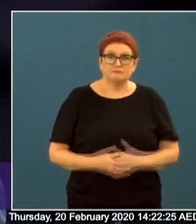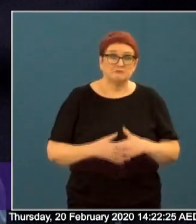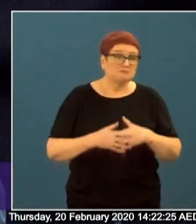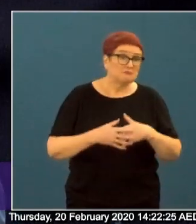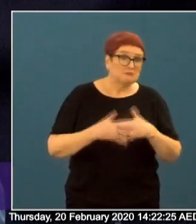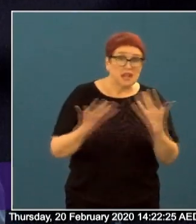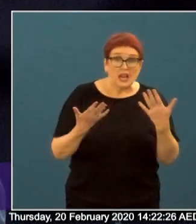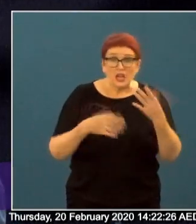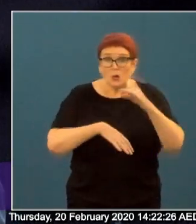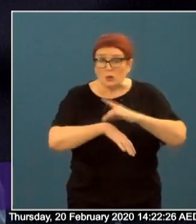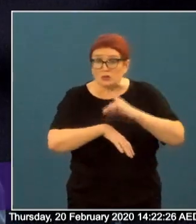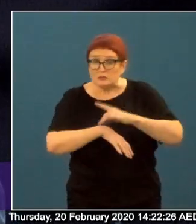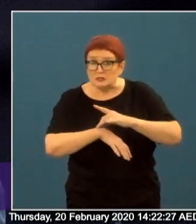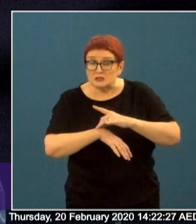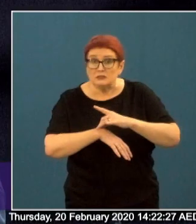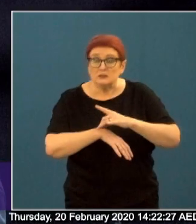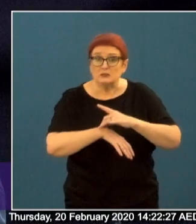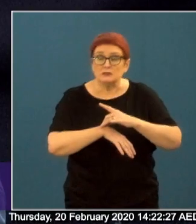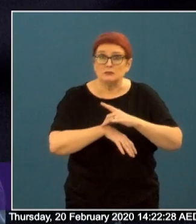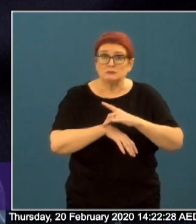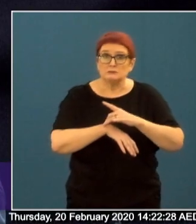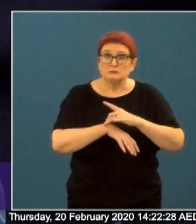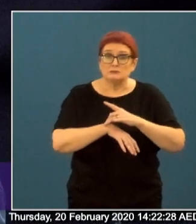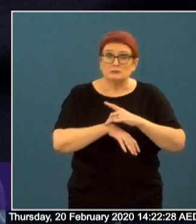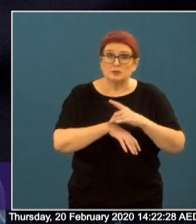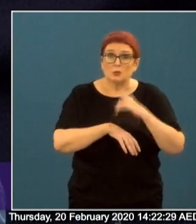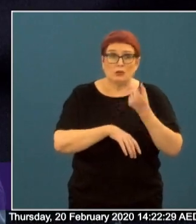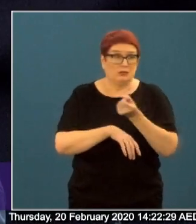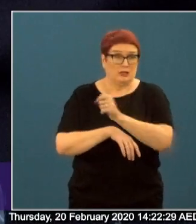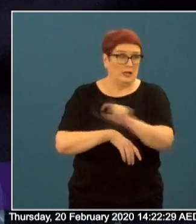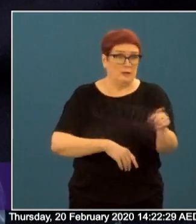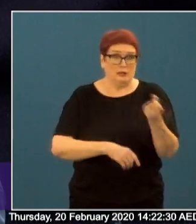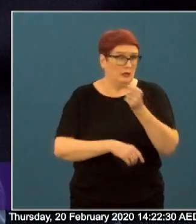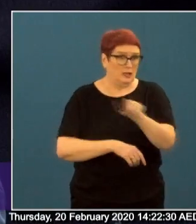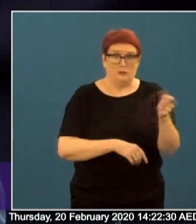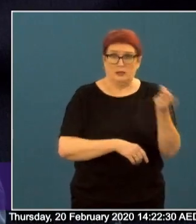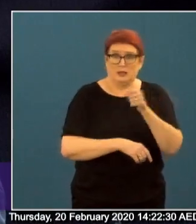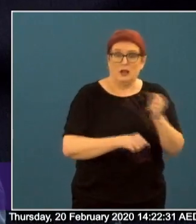there's an urgent email that goes around and it's repeated to ensure that I've done my mandatory training.